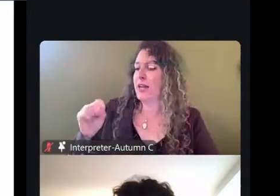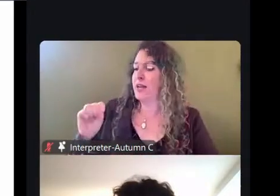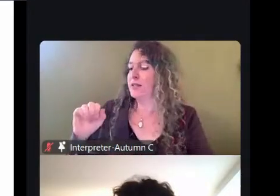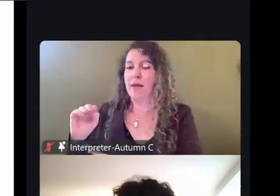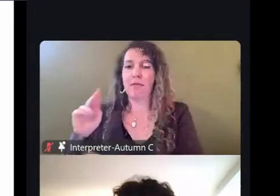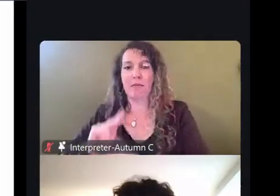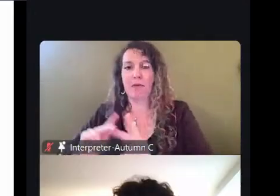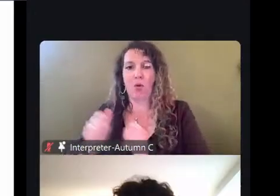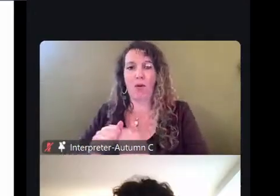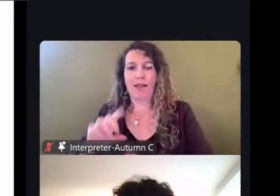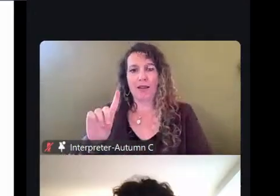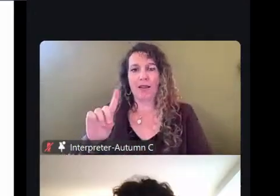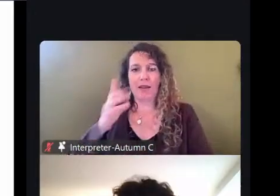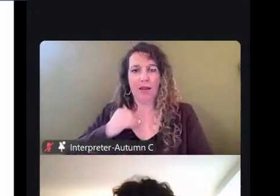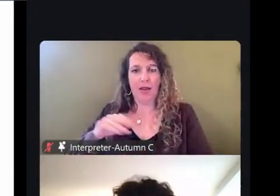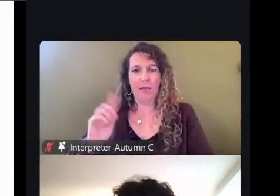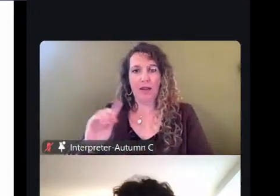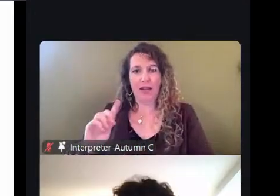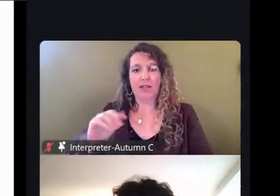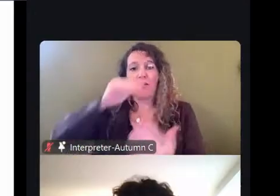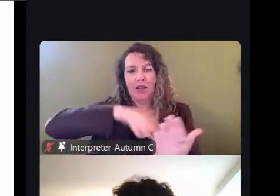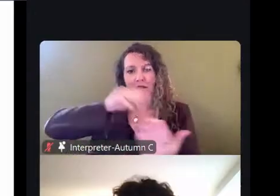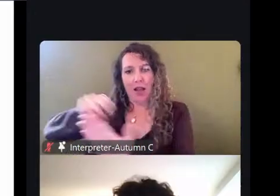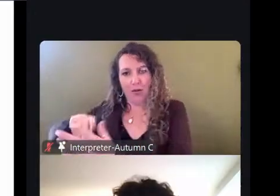So for demographics for age,